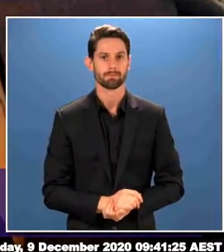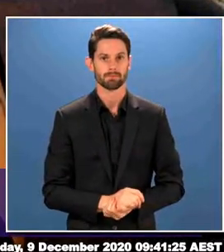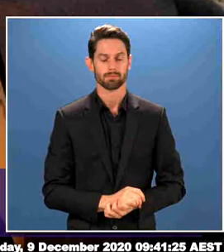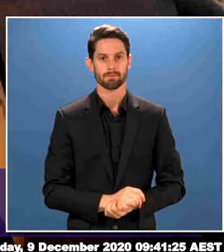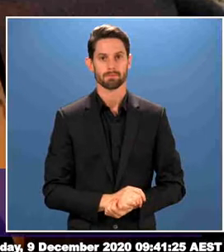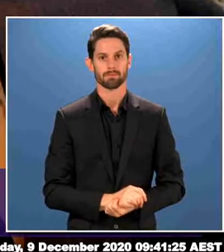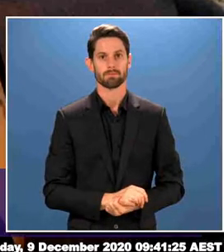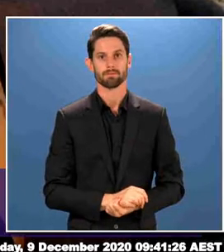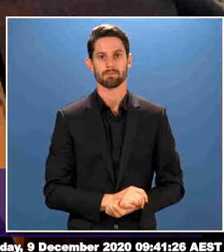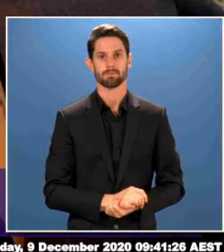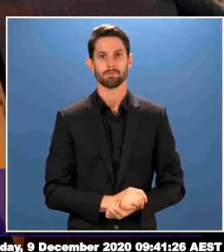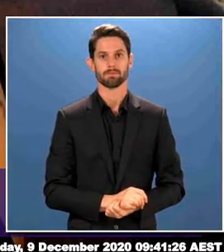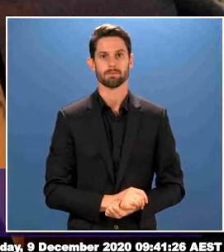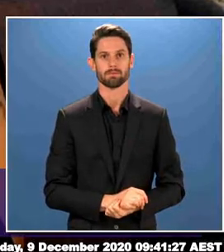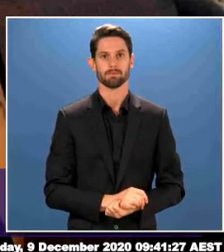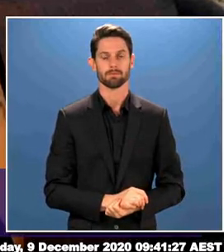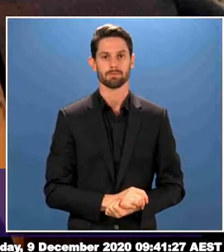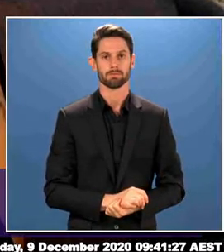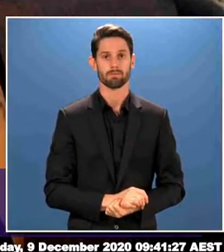needed to consider what would be the most time-effective way to do